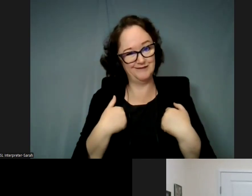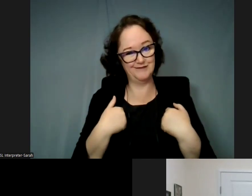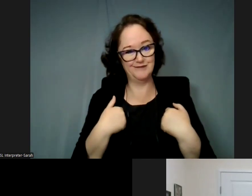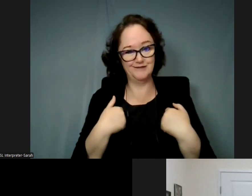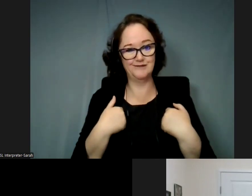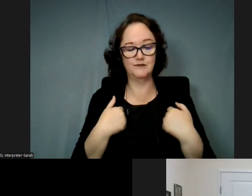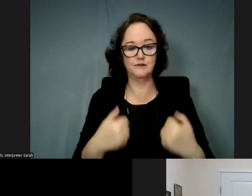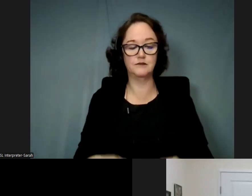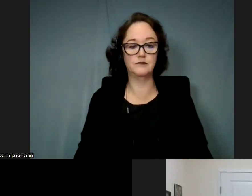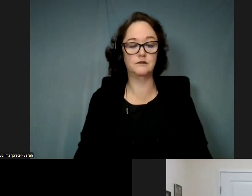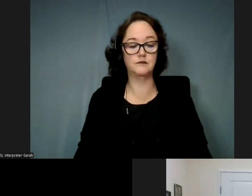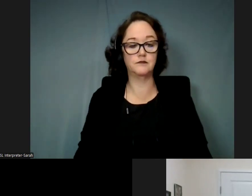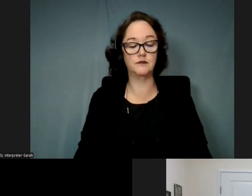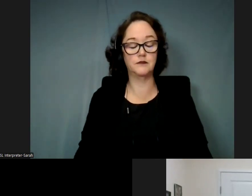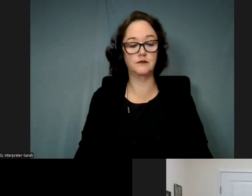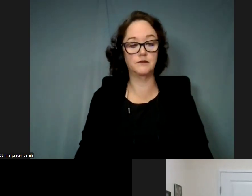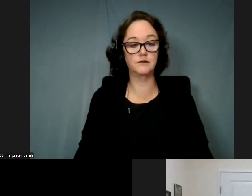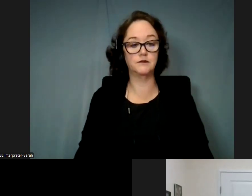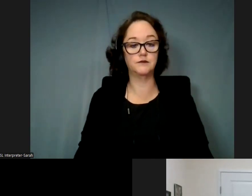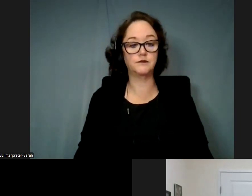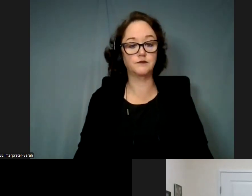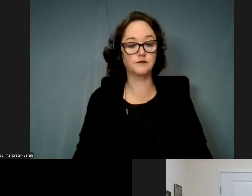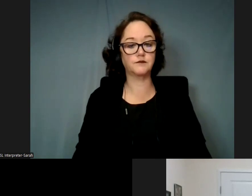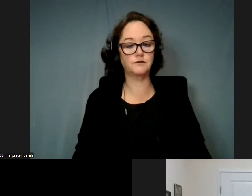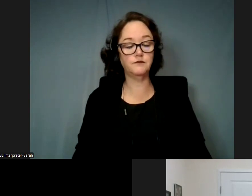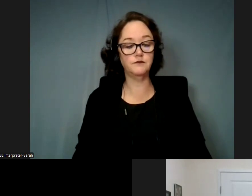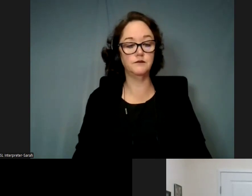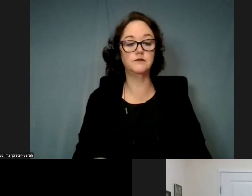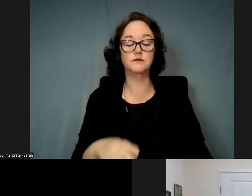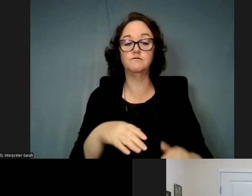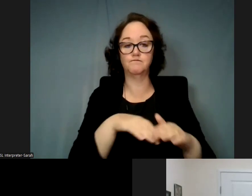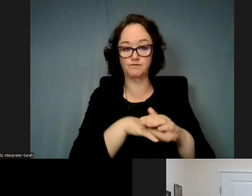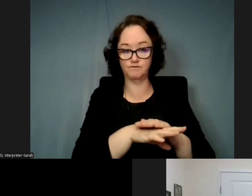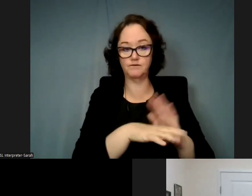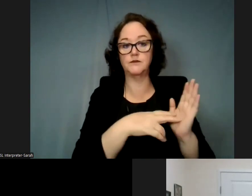go into a nursing home, ring a bell. Someone will come take me